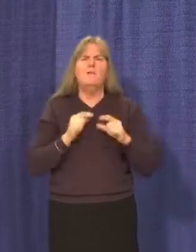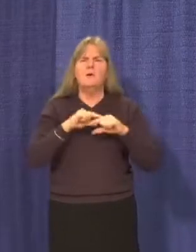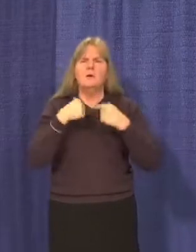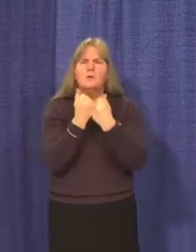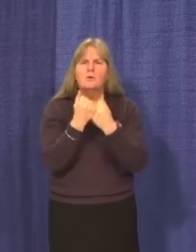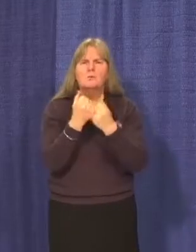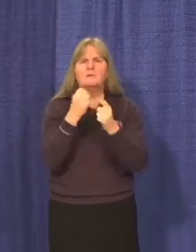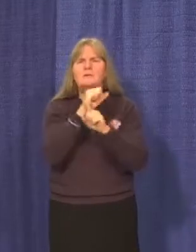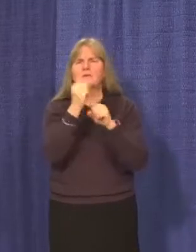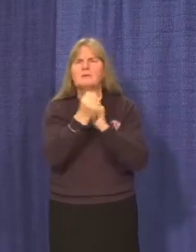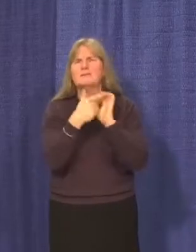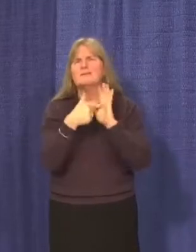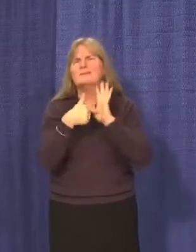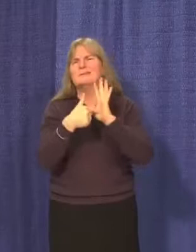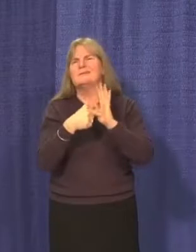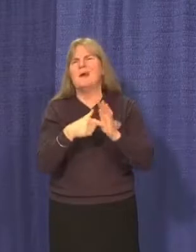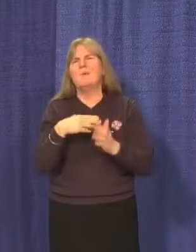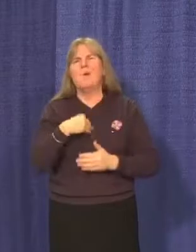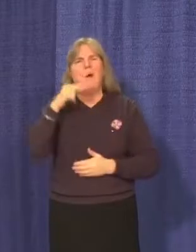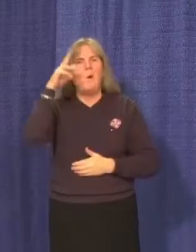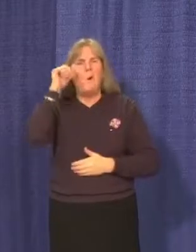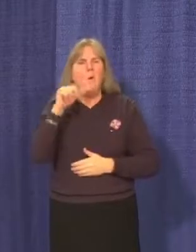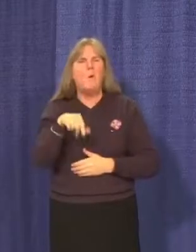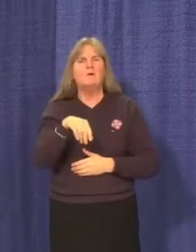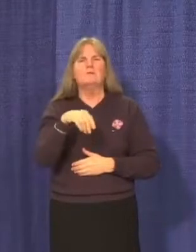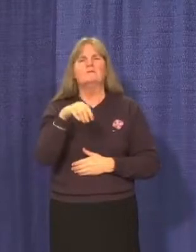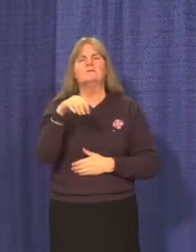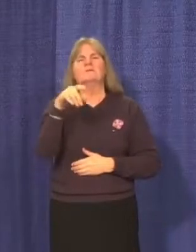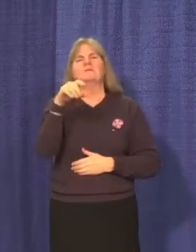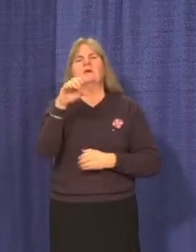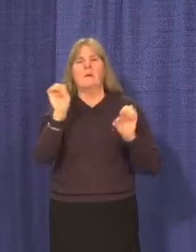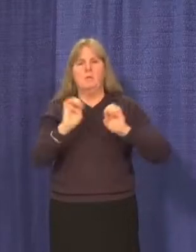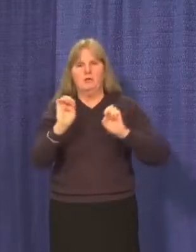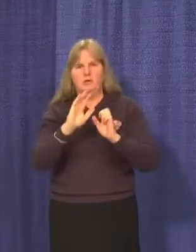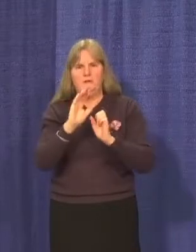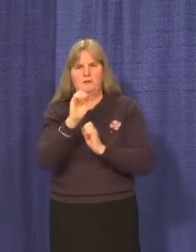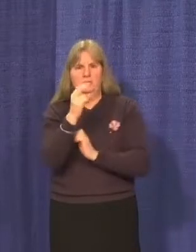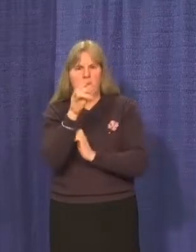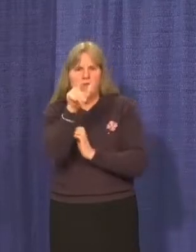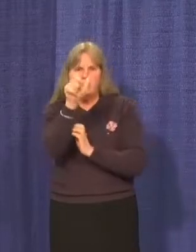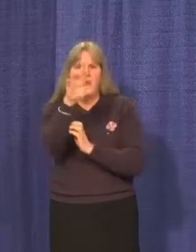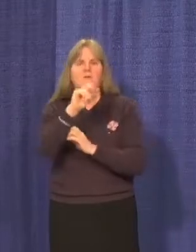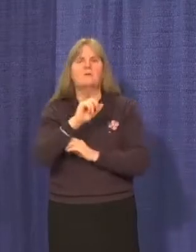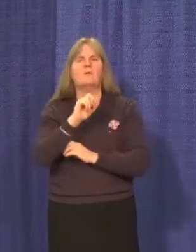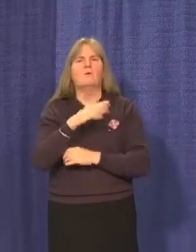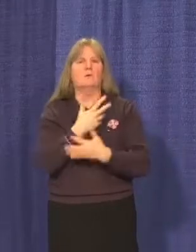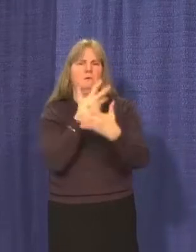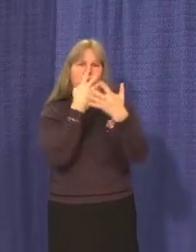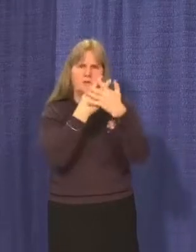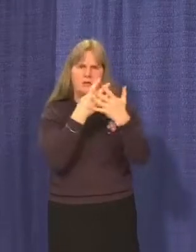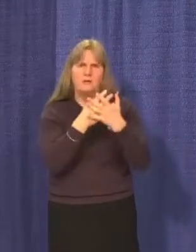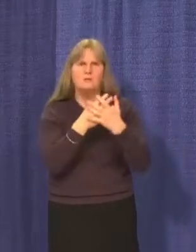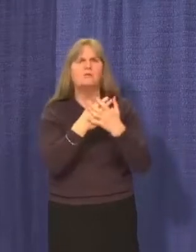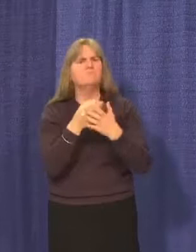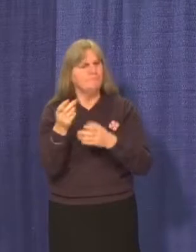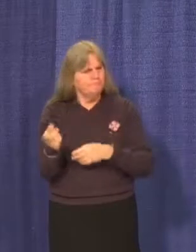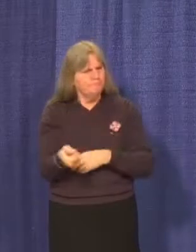settings like the Whitehorse emergency shelter and Whitehorse correctional Centre. This is absolutely great news